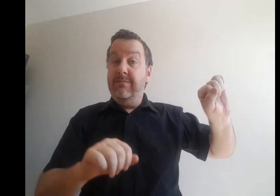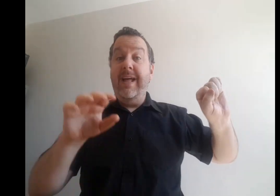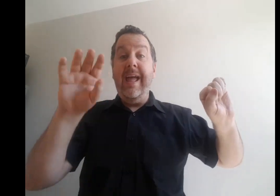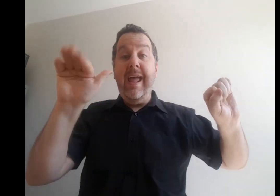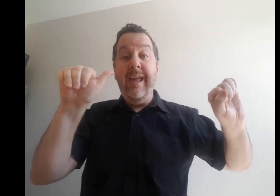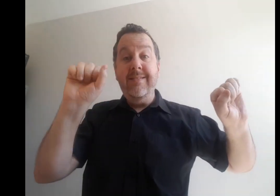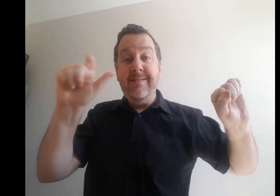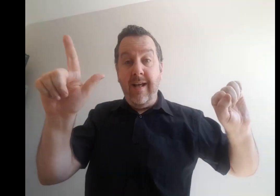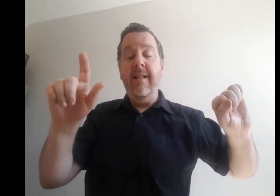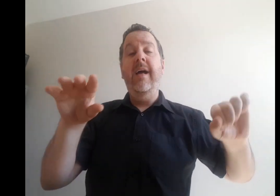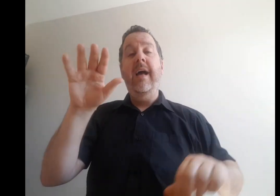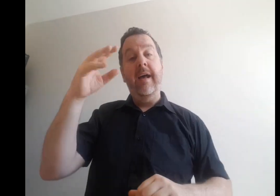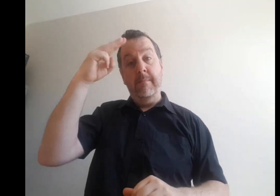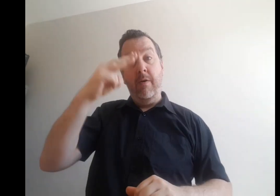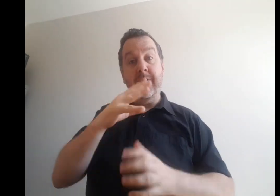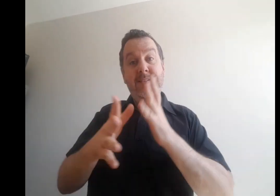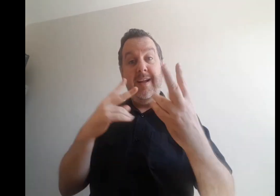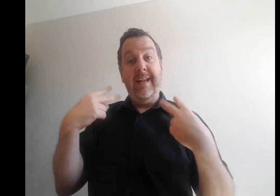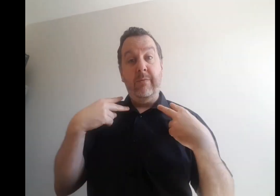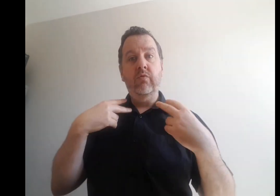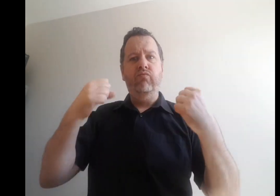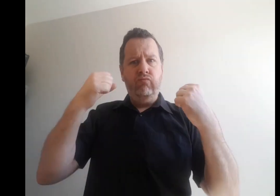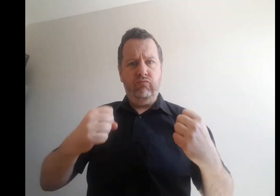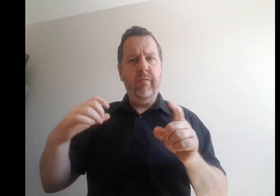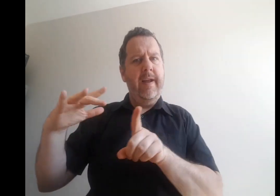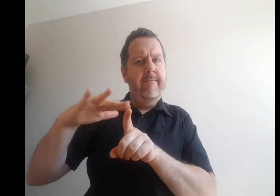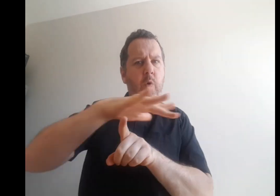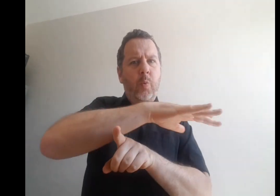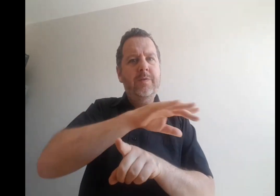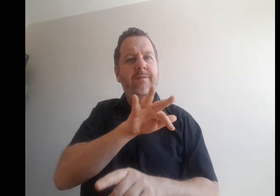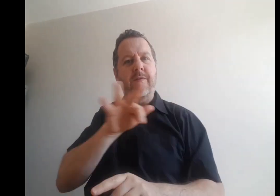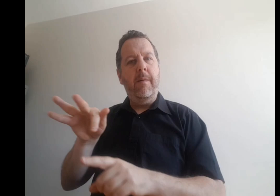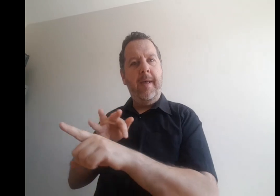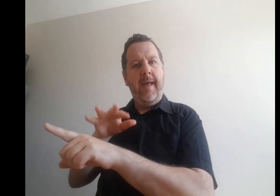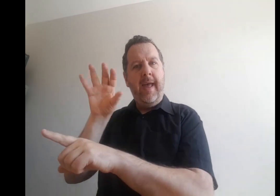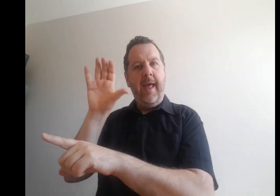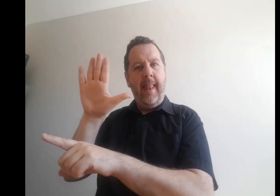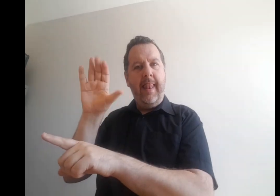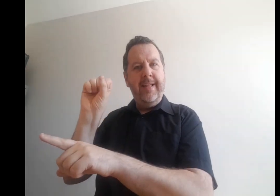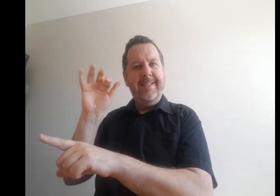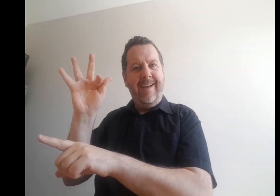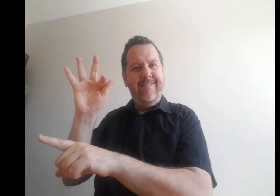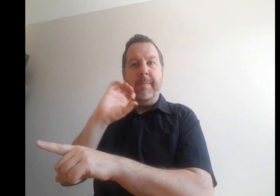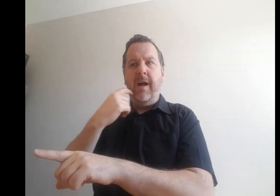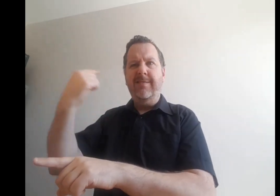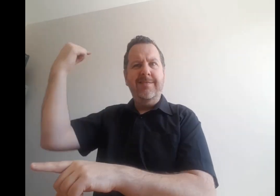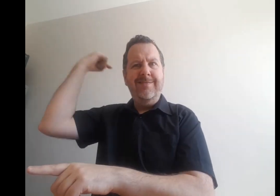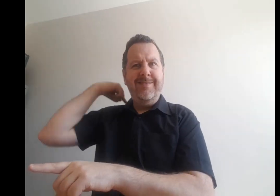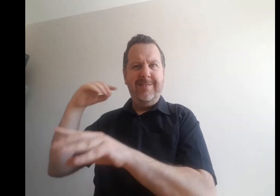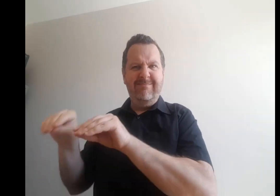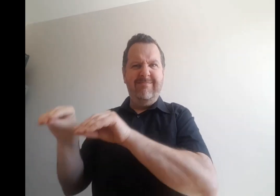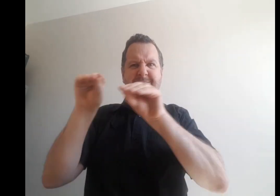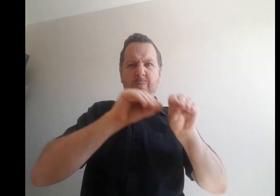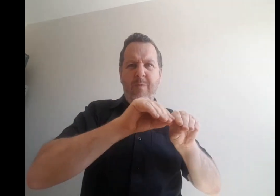And American Sign Language is actually very much influenced by LSF because of that initial connection.